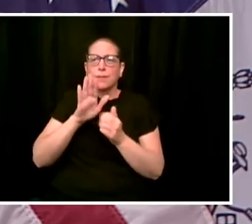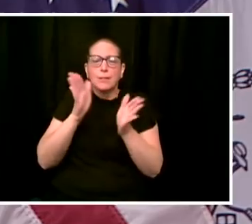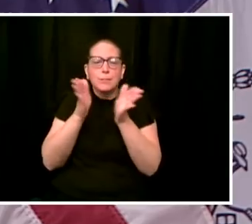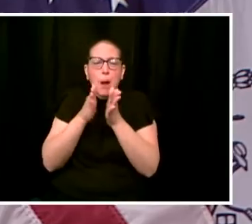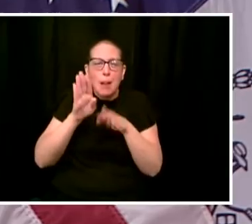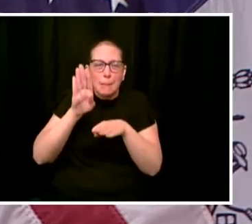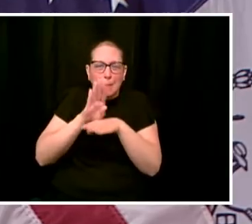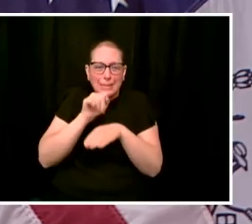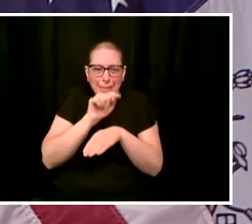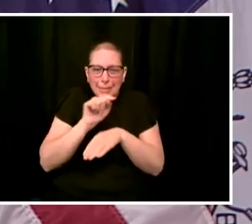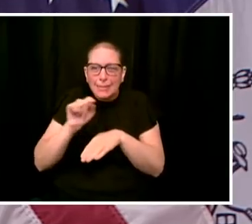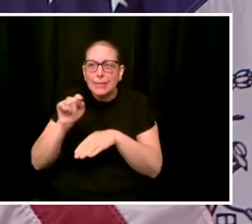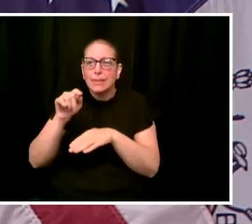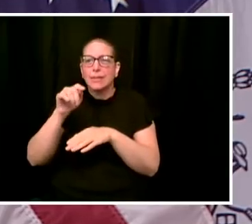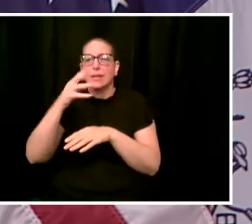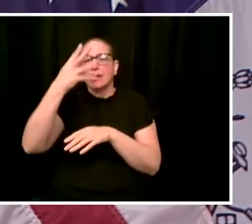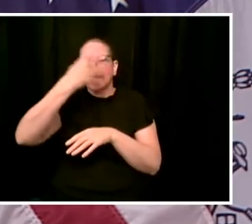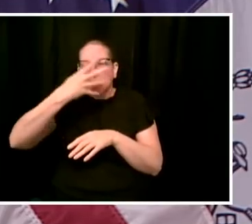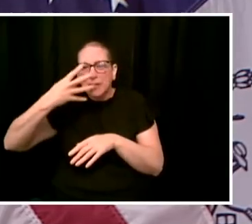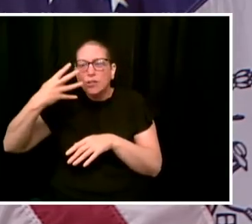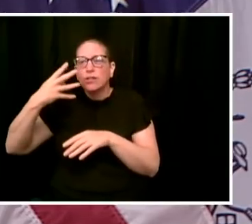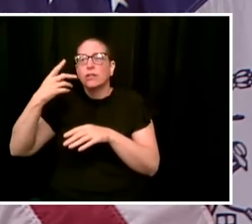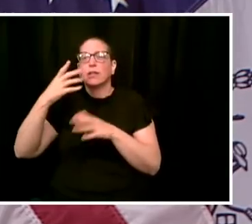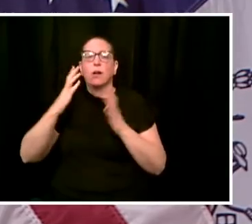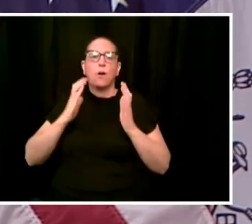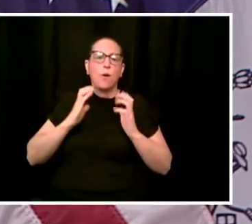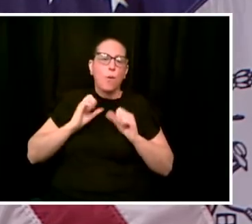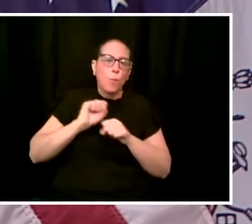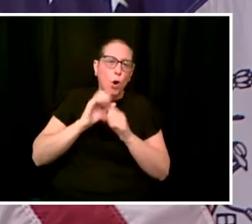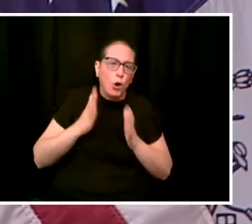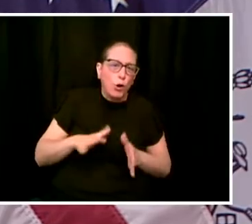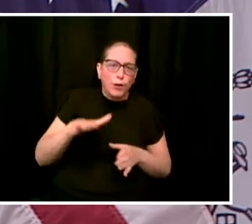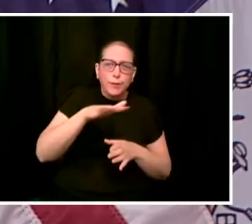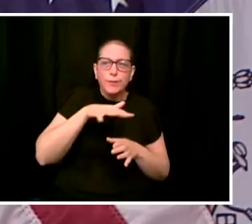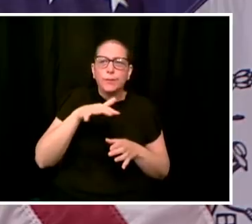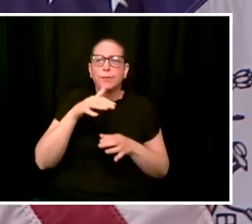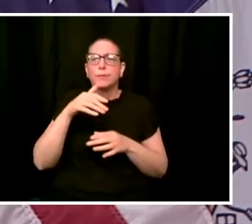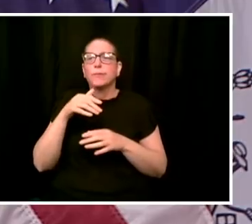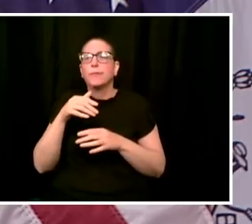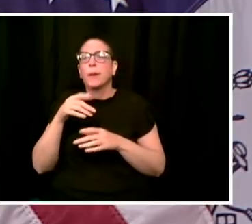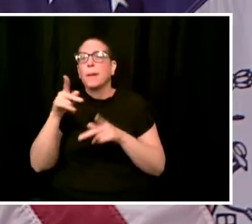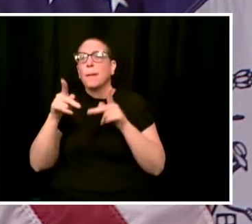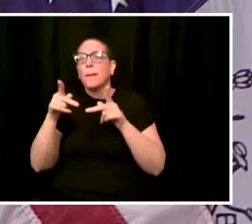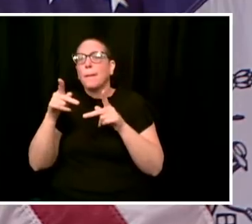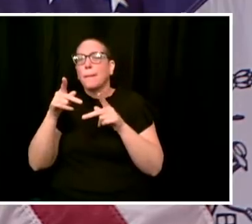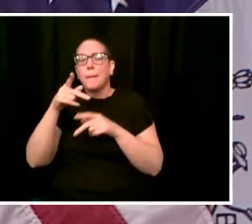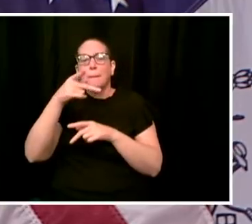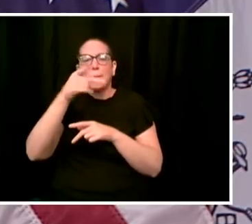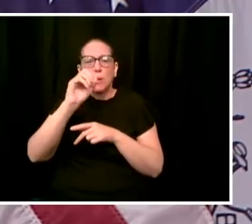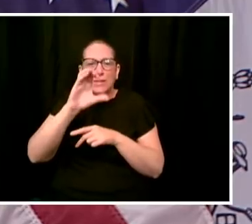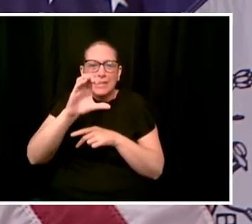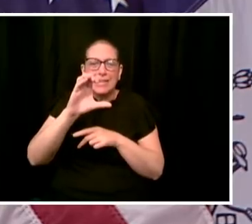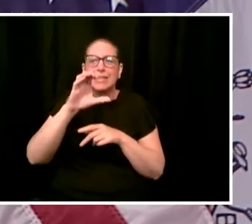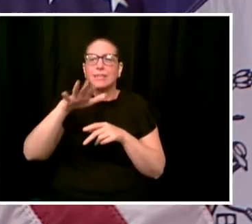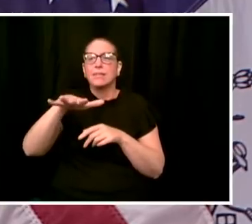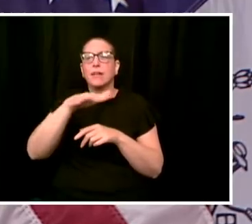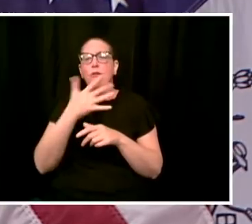SMALL BUNESISSES, PARTICULARLY IMMIGRANT COMMUNITIES AND COMMUNITIES OF COLOR. THEY WILL HAVE VERY, VERY LITTLE